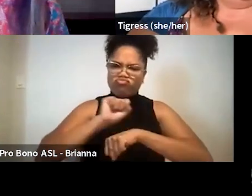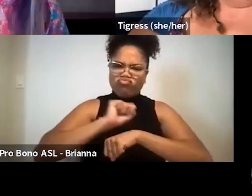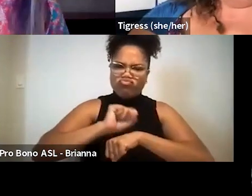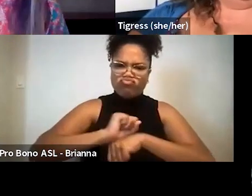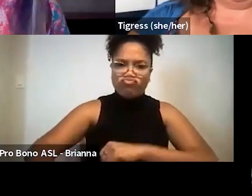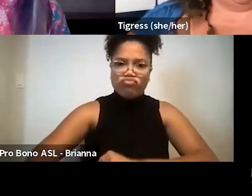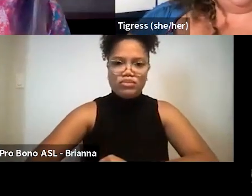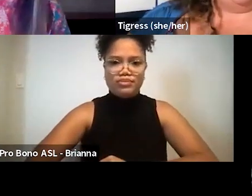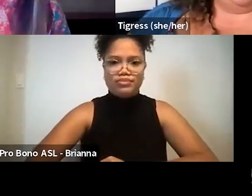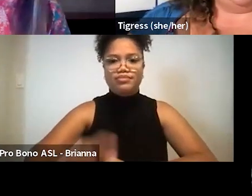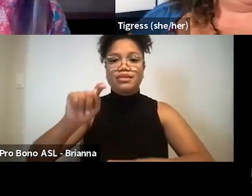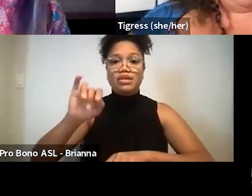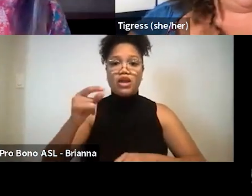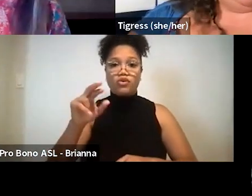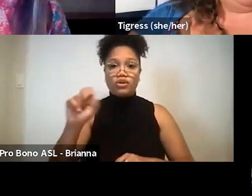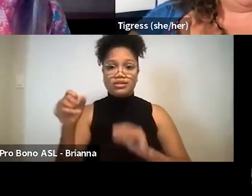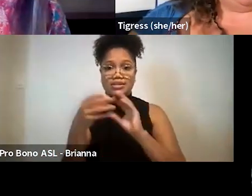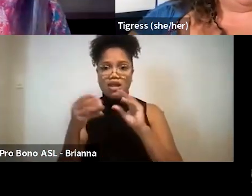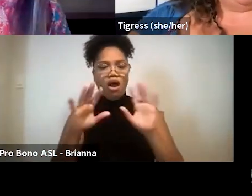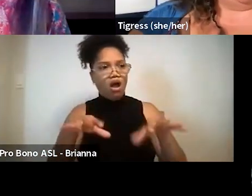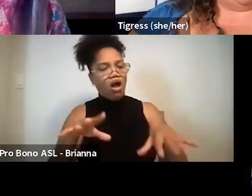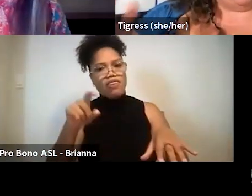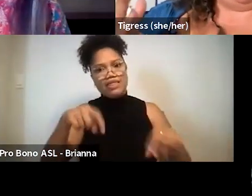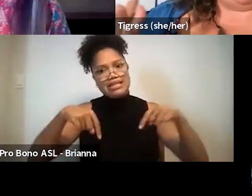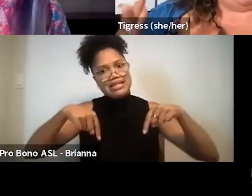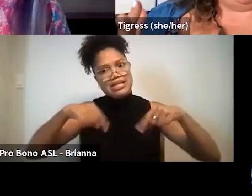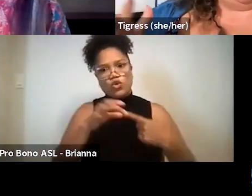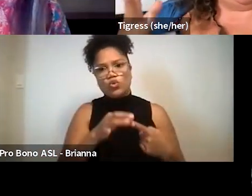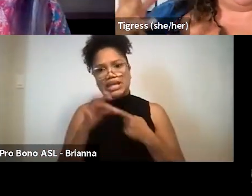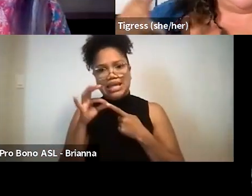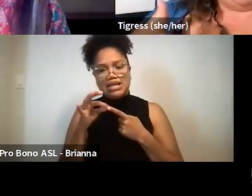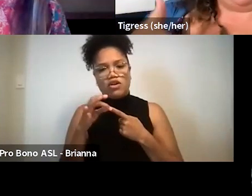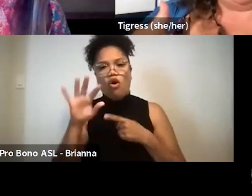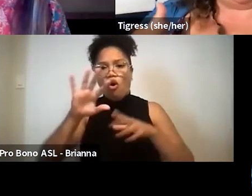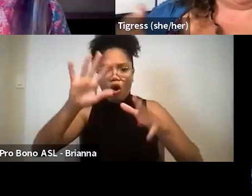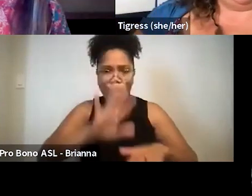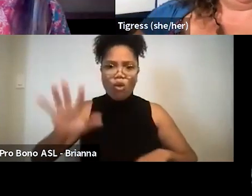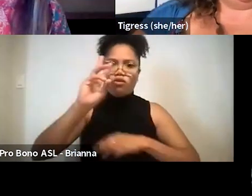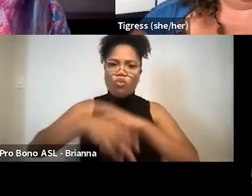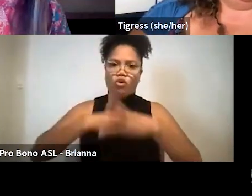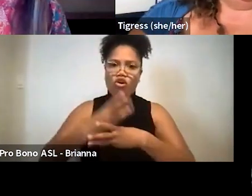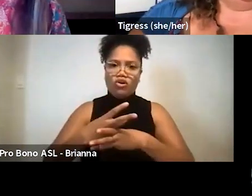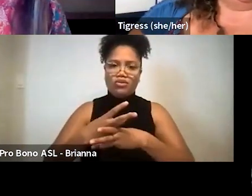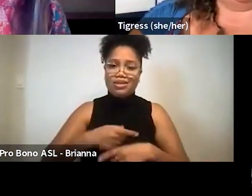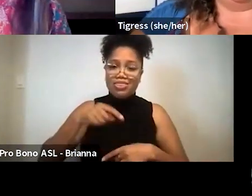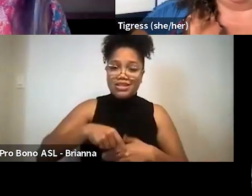it's really fantastic and it's really unique in all of the world world as a funded fellowship that is specifically dedicated to these issues.